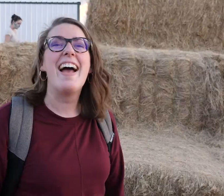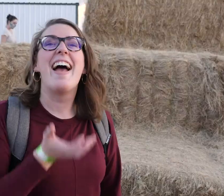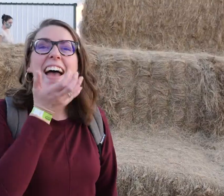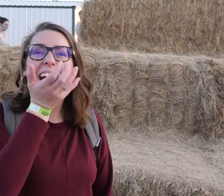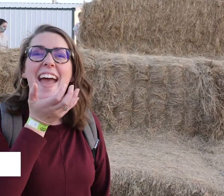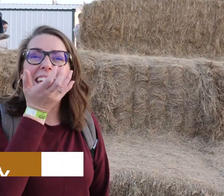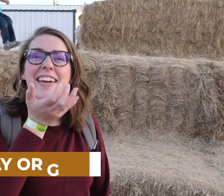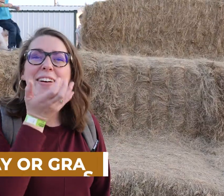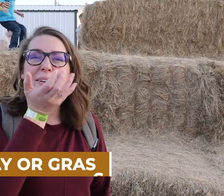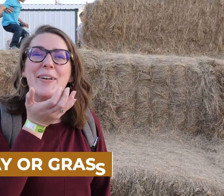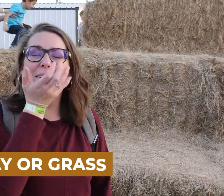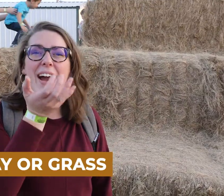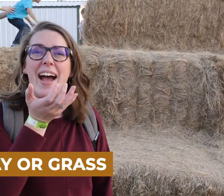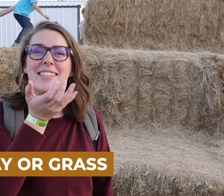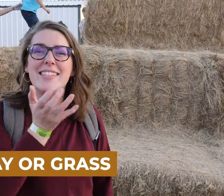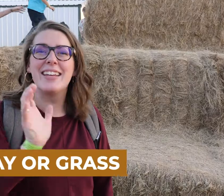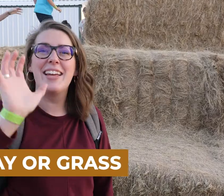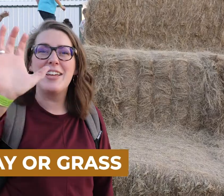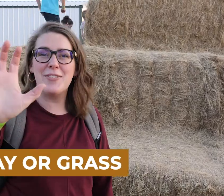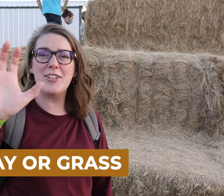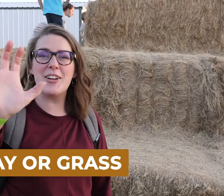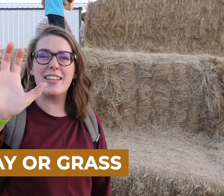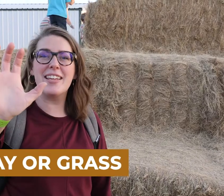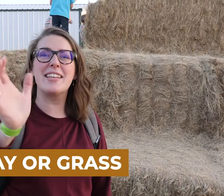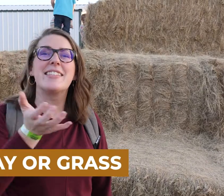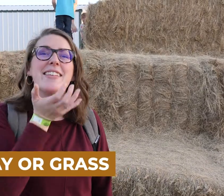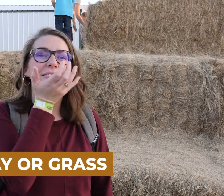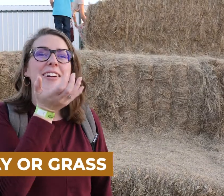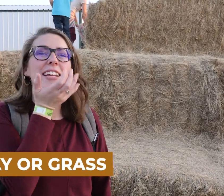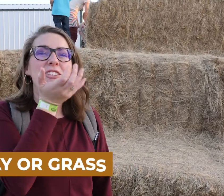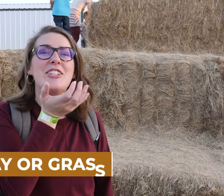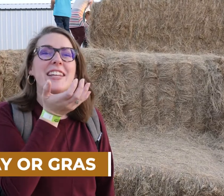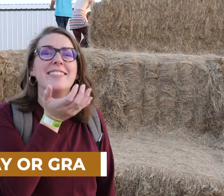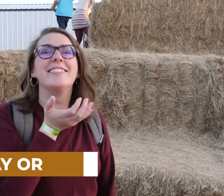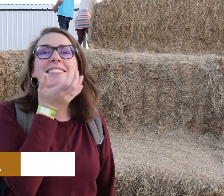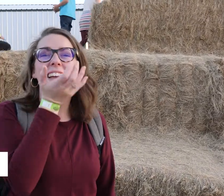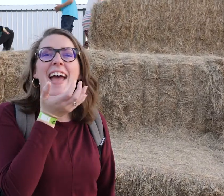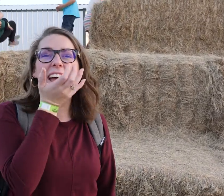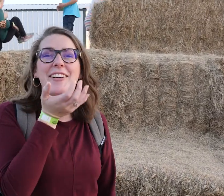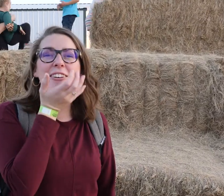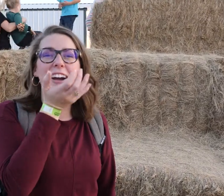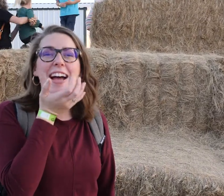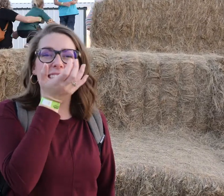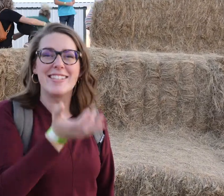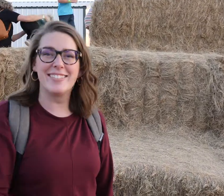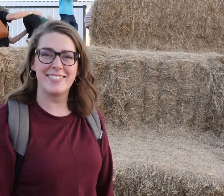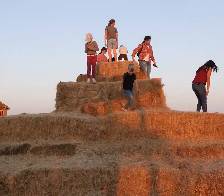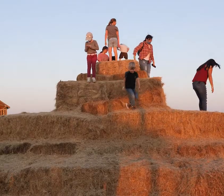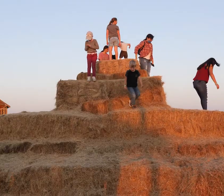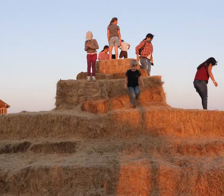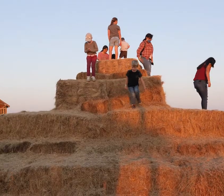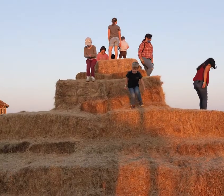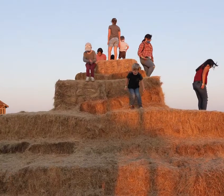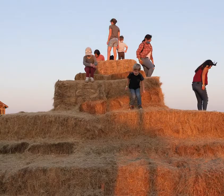HAY or GRASS You've got your hand like this, right at your chin.